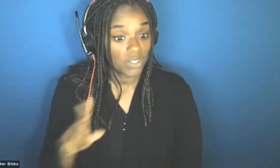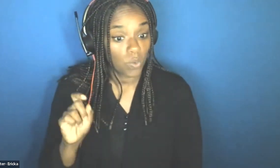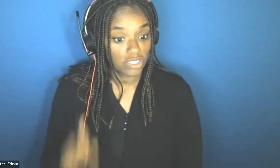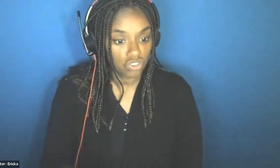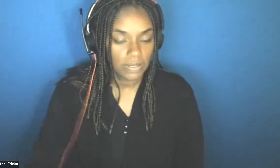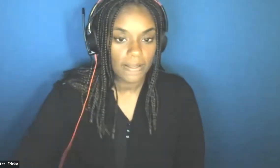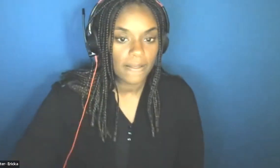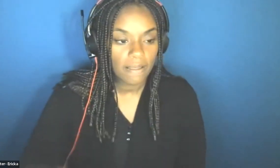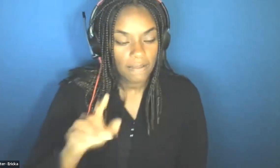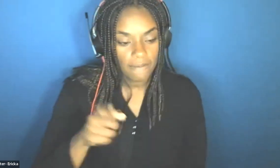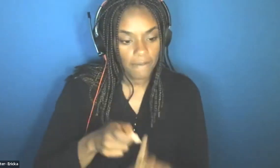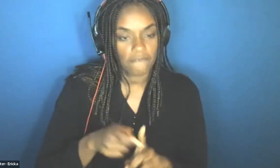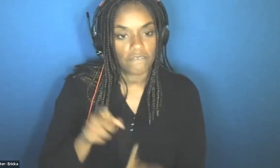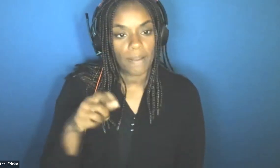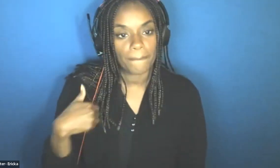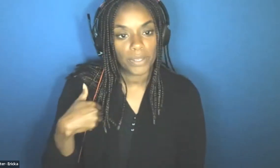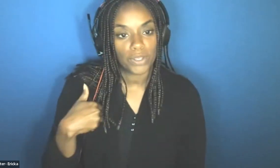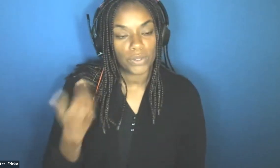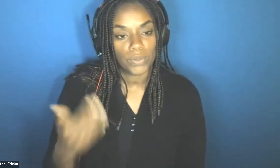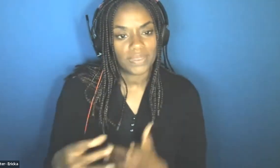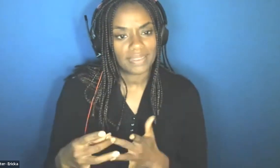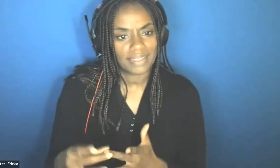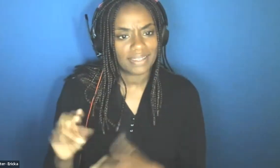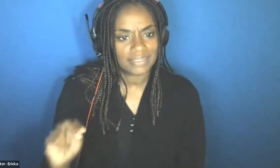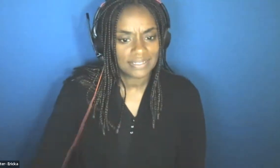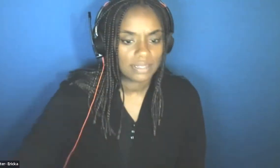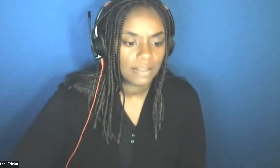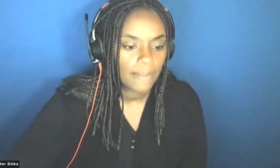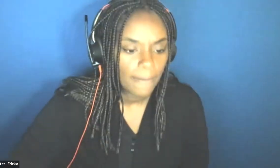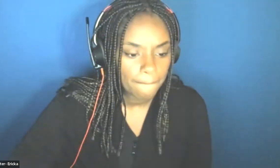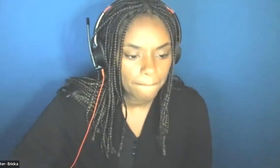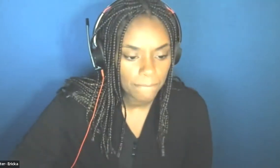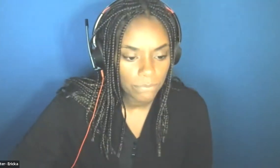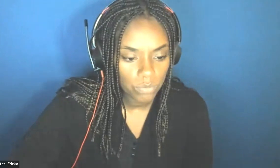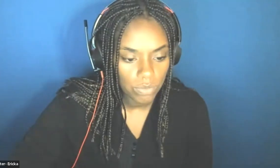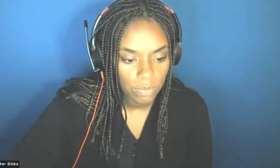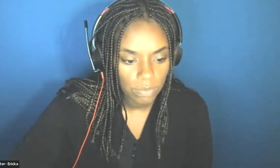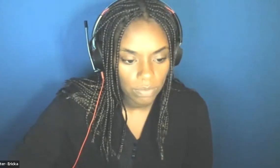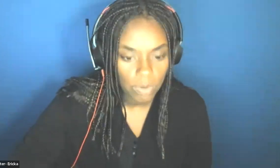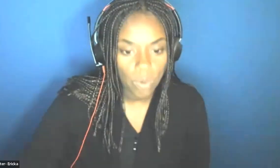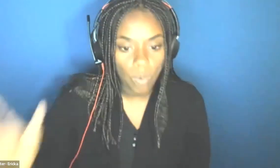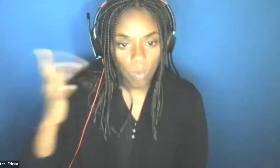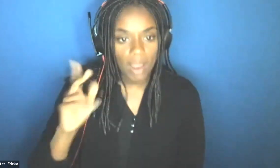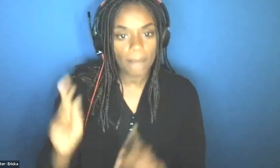M'mm-hmm. We do have a question. Yes, sir.